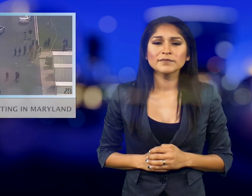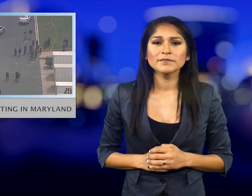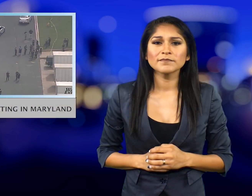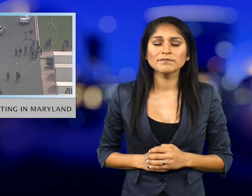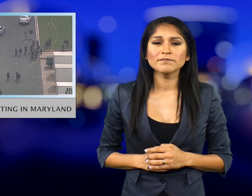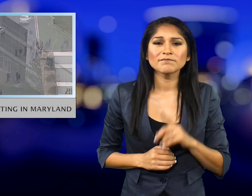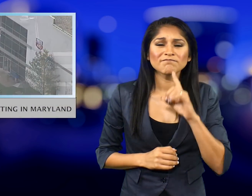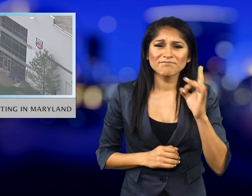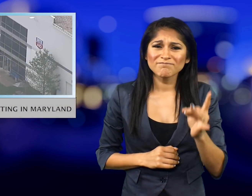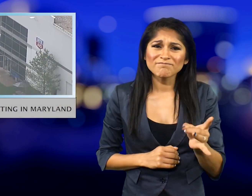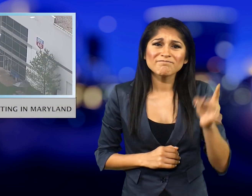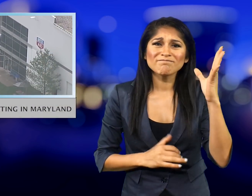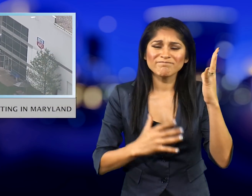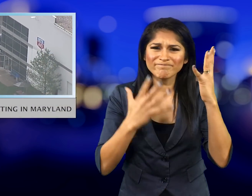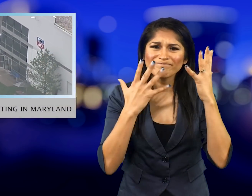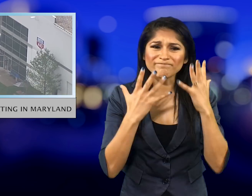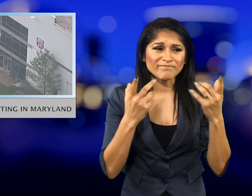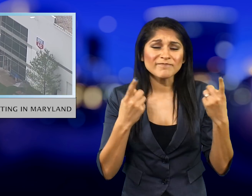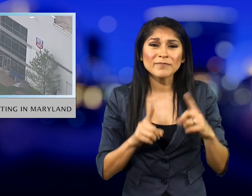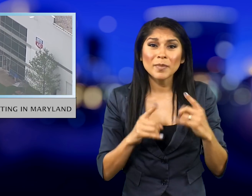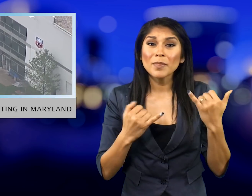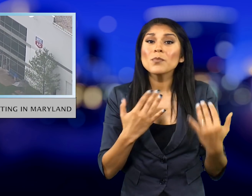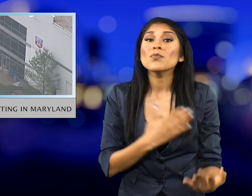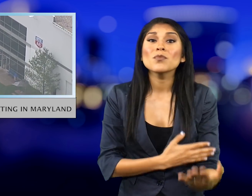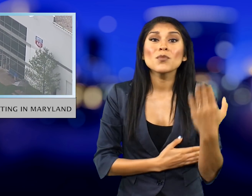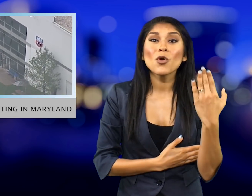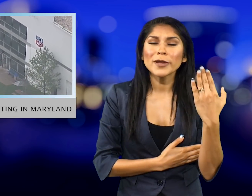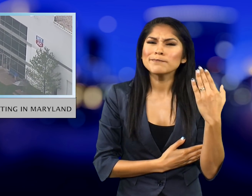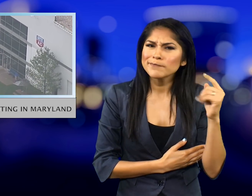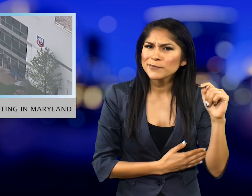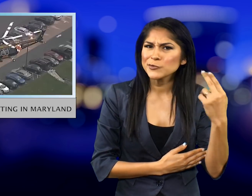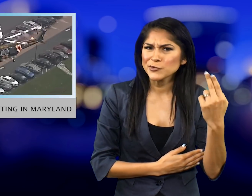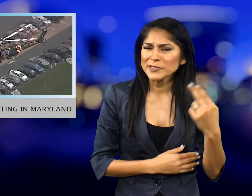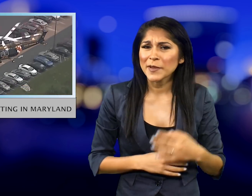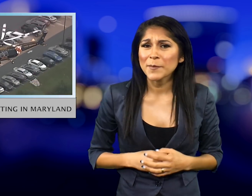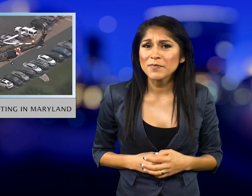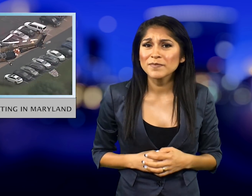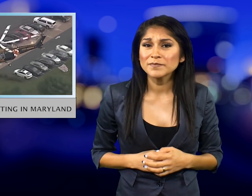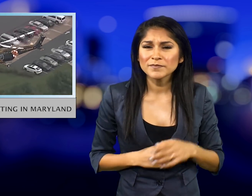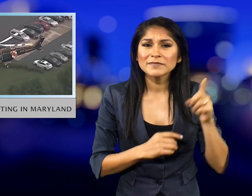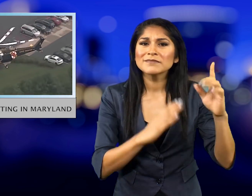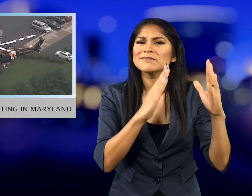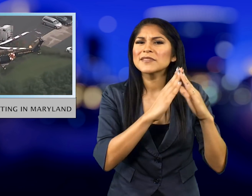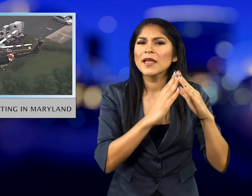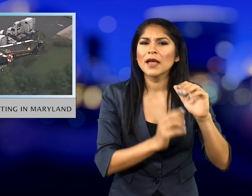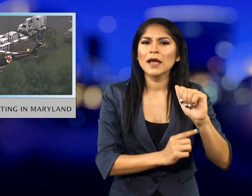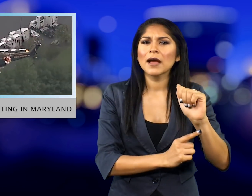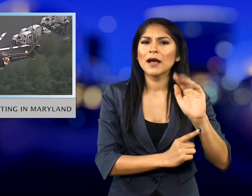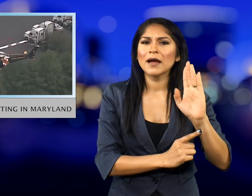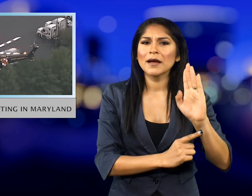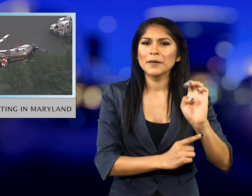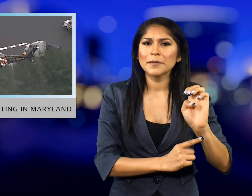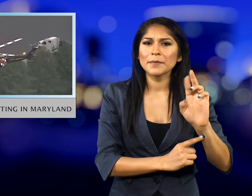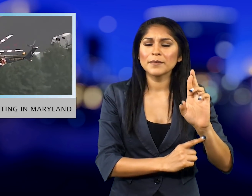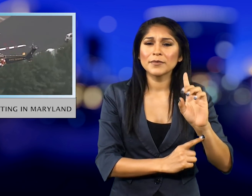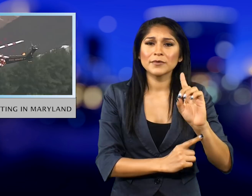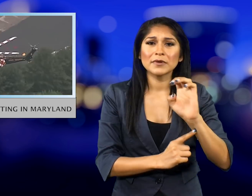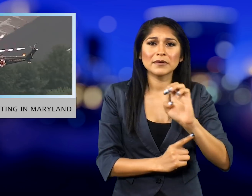Tragedy in suburban Maryland, Thursday morning as a shooter opened fire at a drugstore